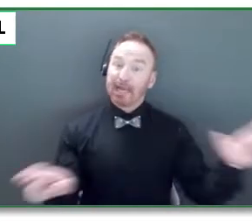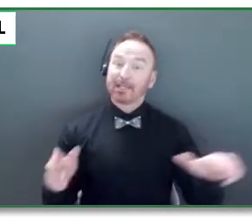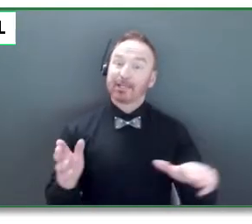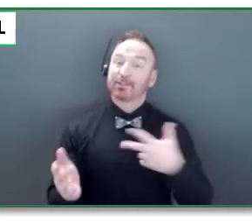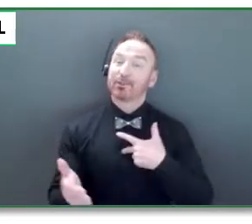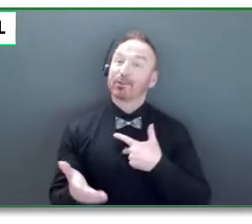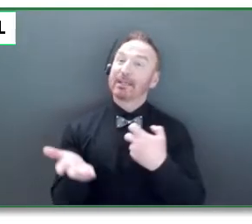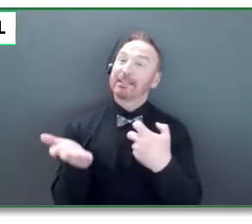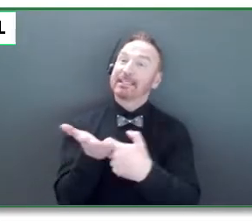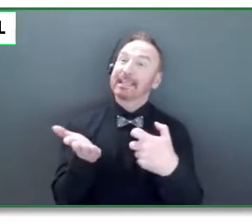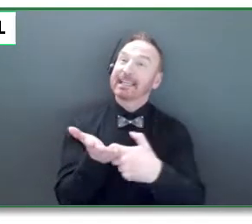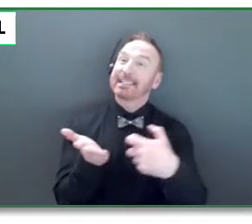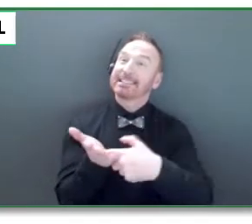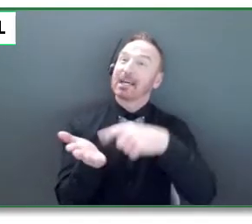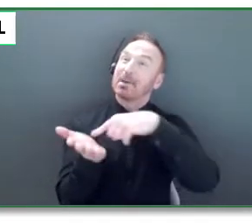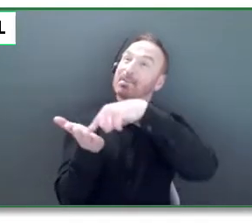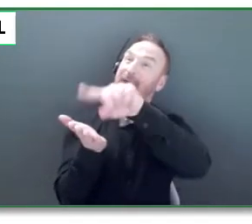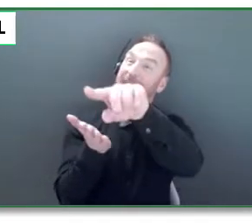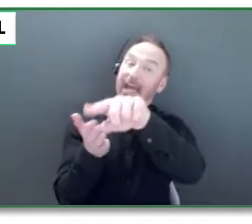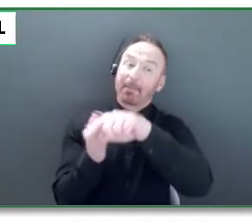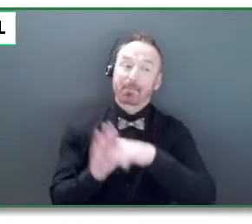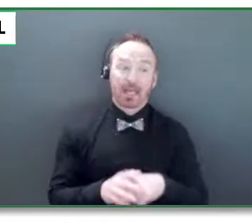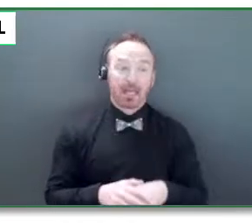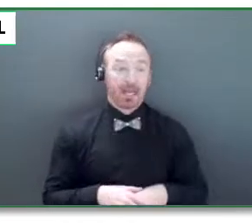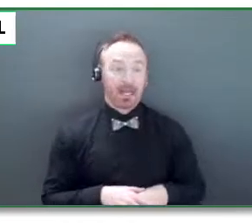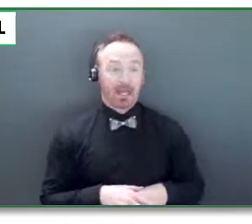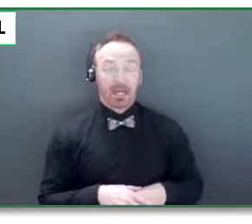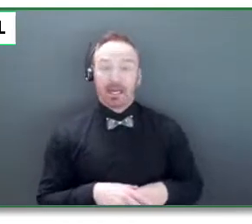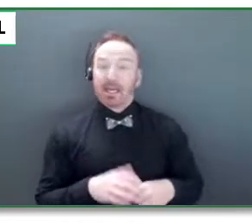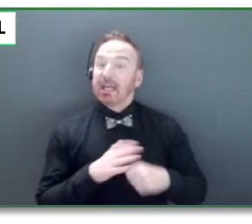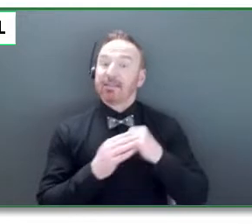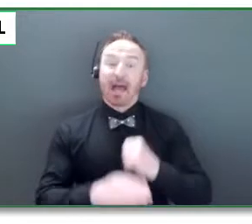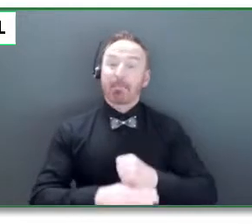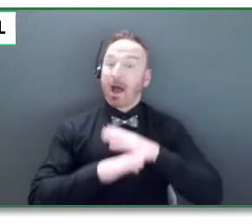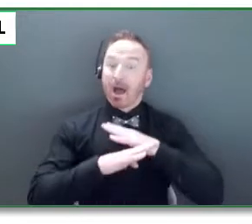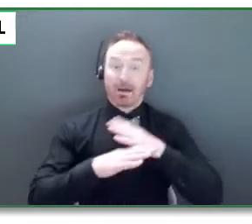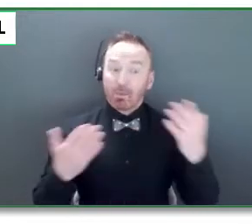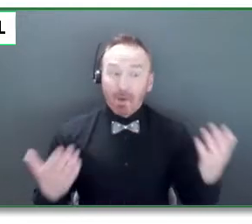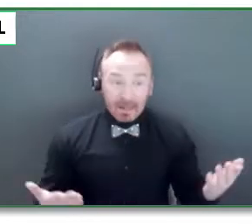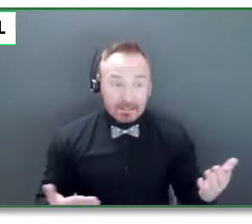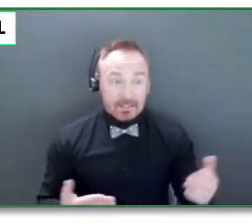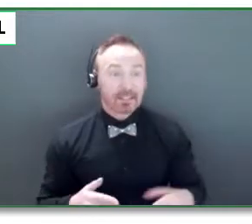the first one is multiple legislation. There could be federal, provincial,